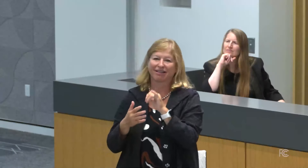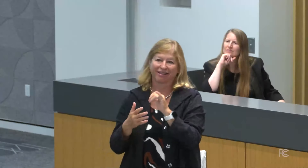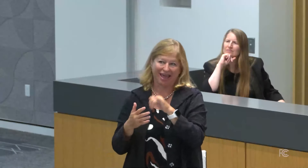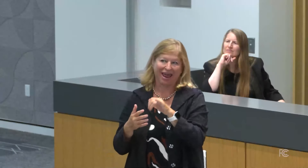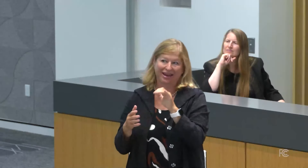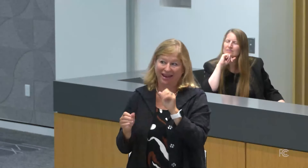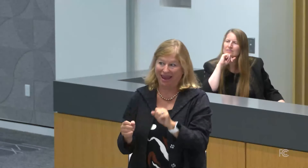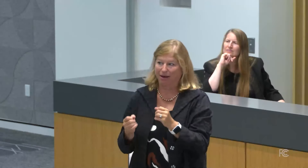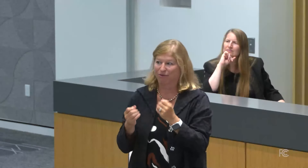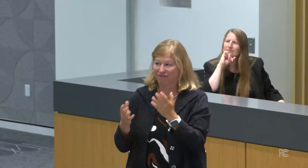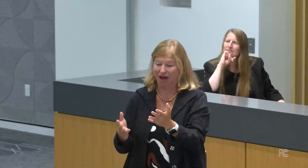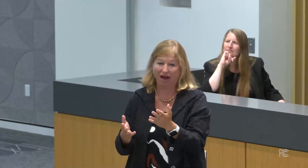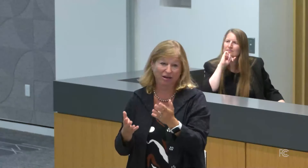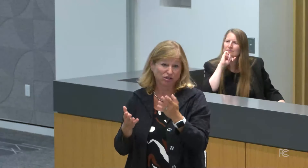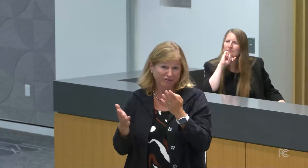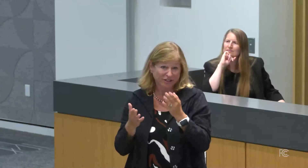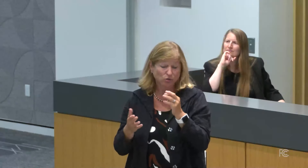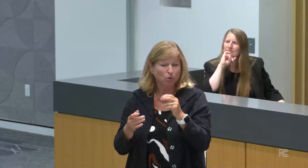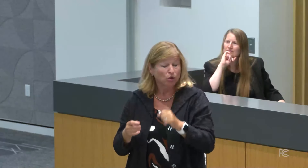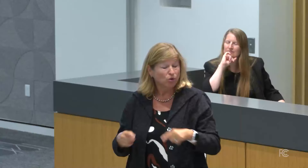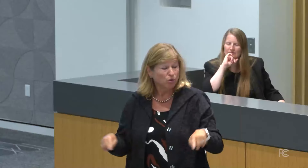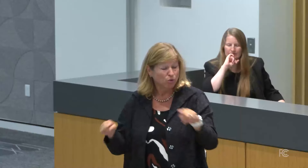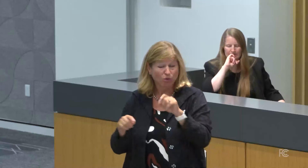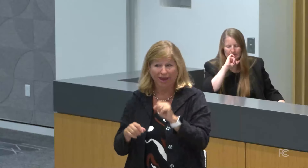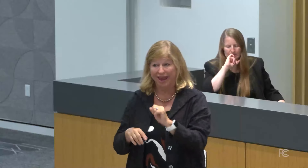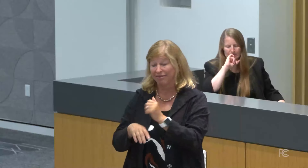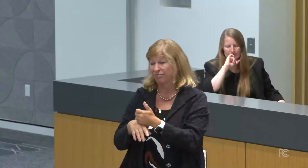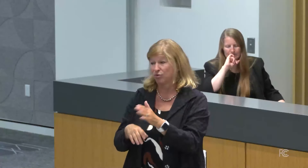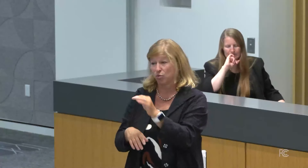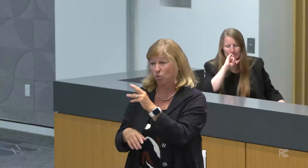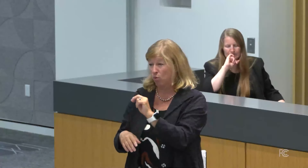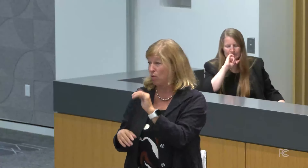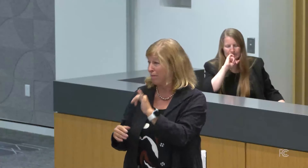WHITE PAPER THERE THAT CONTAINS A LIST OF QUALIFIED DIRECT -- SORRY; ONE MOMENT.